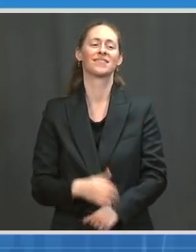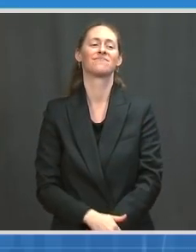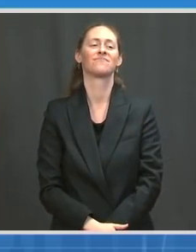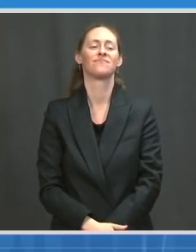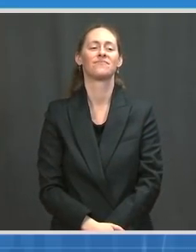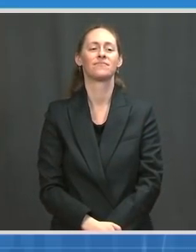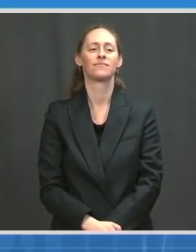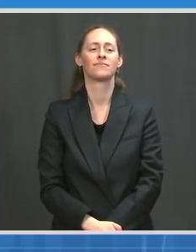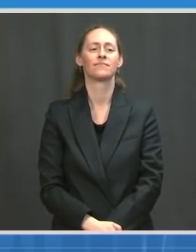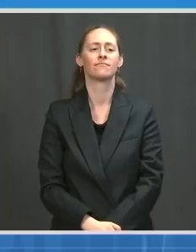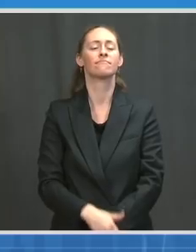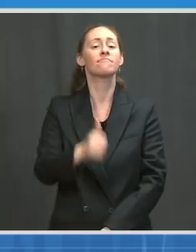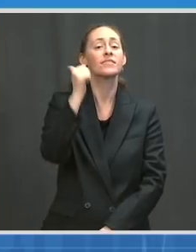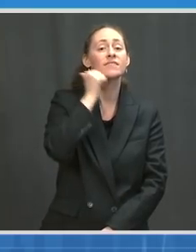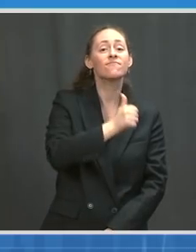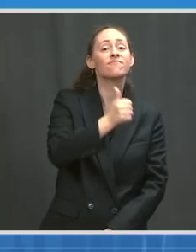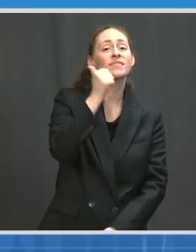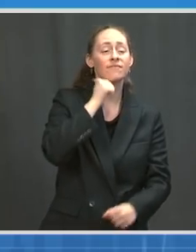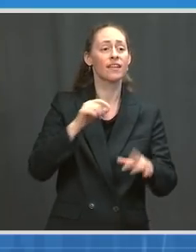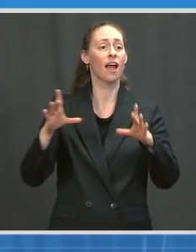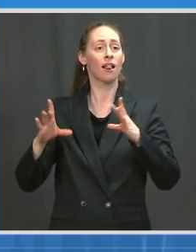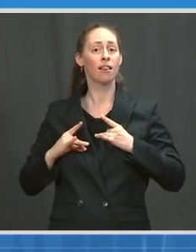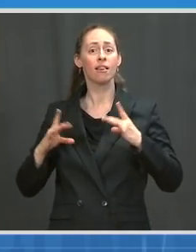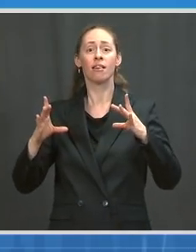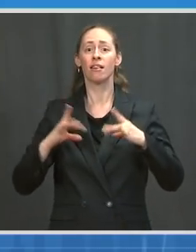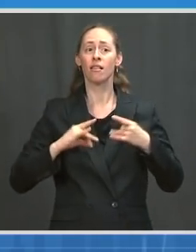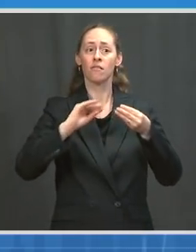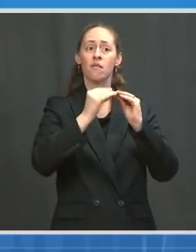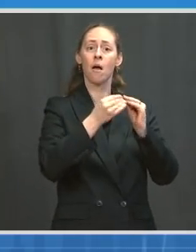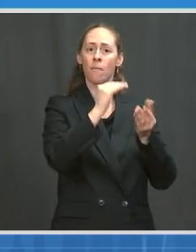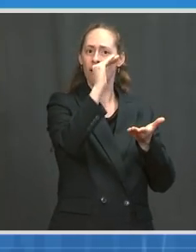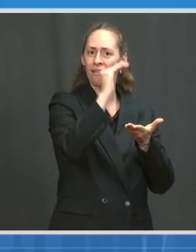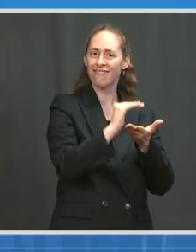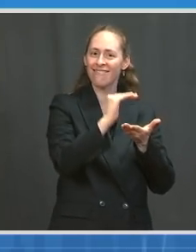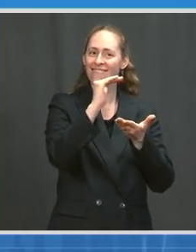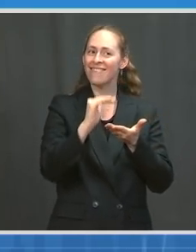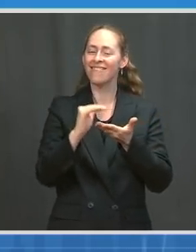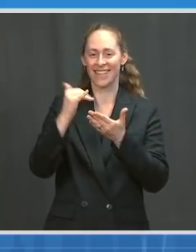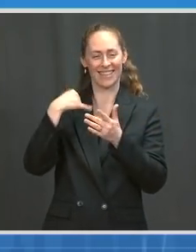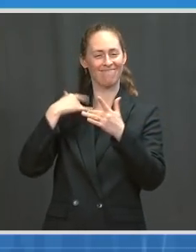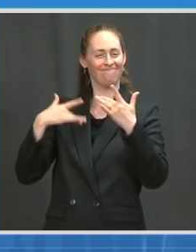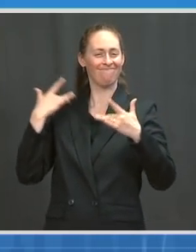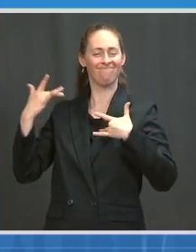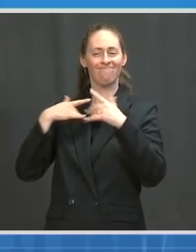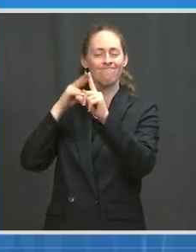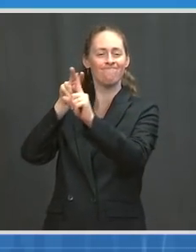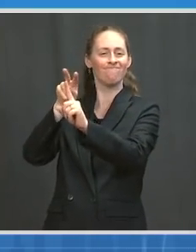we are hopeful about these really encouraging trends. The seven-day average of hospital admissions